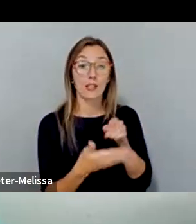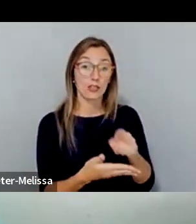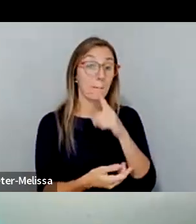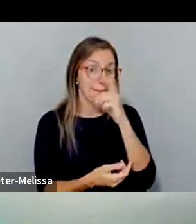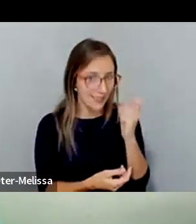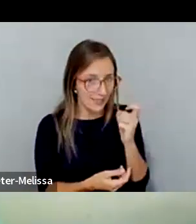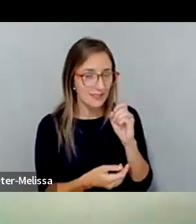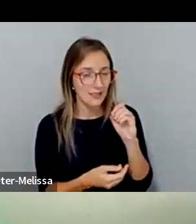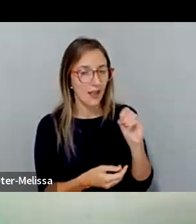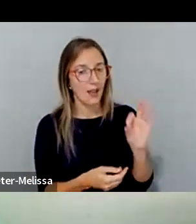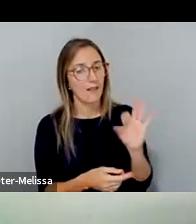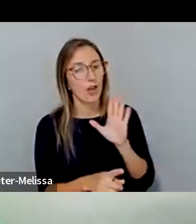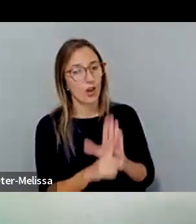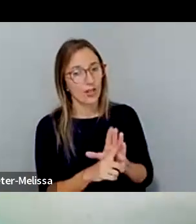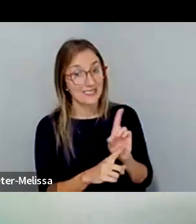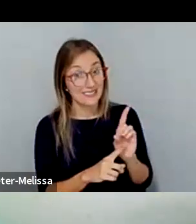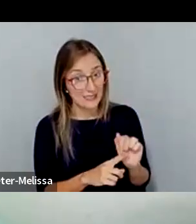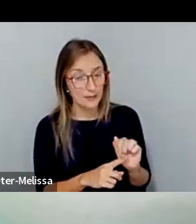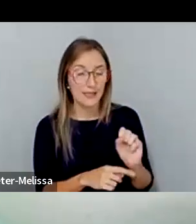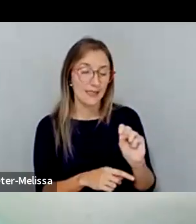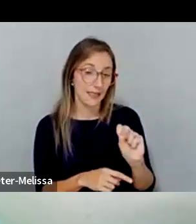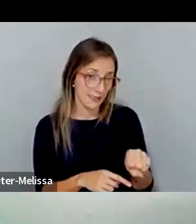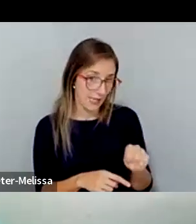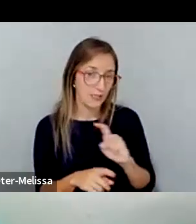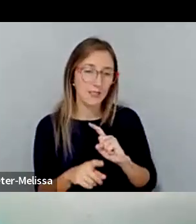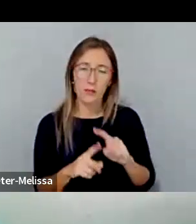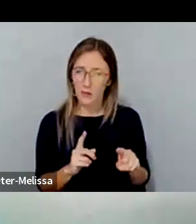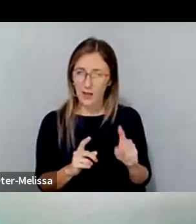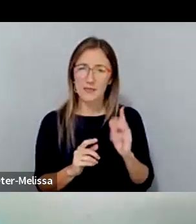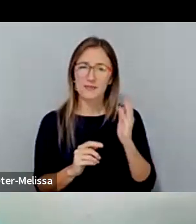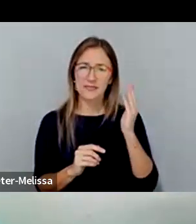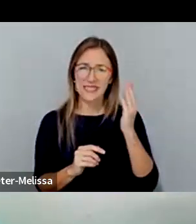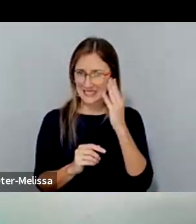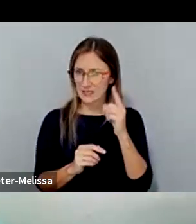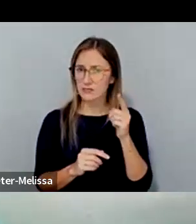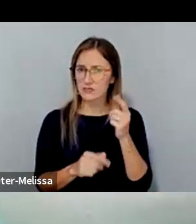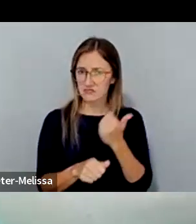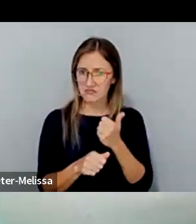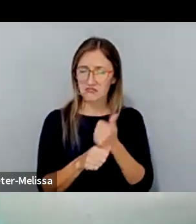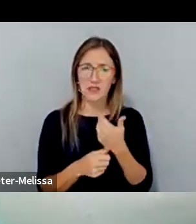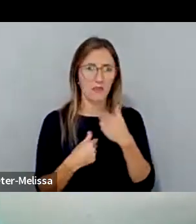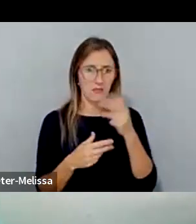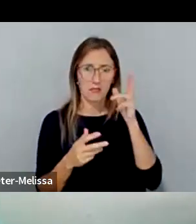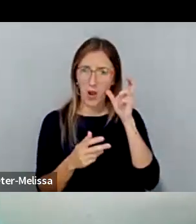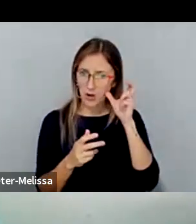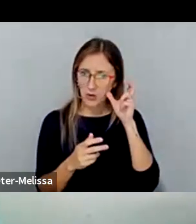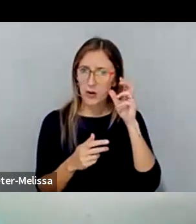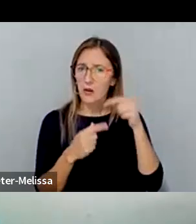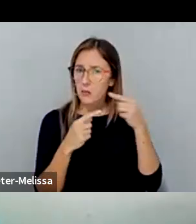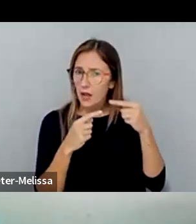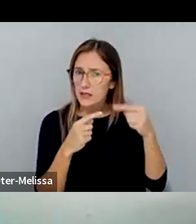If they are regarding her and discriminating against her because of her disability, yes. But Rosa has an auditory processing